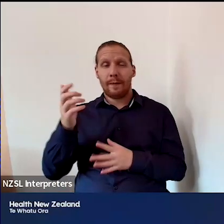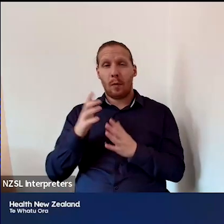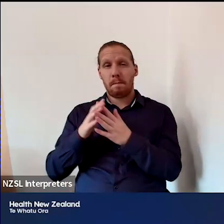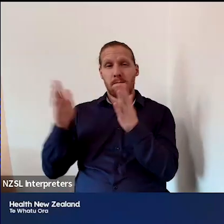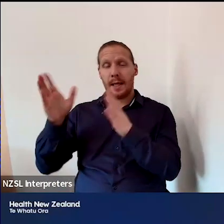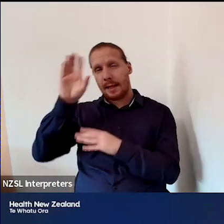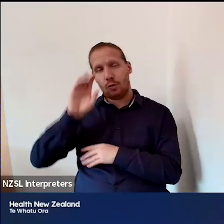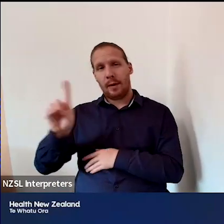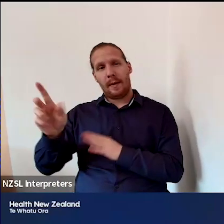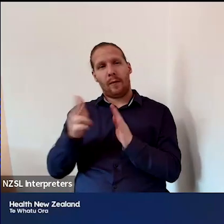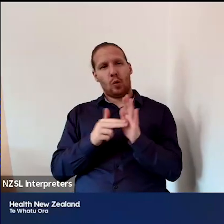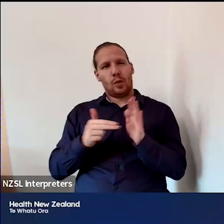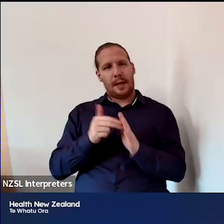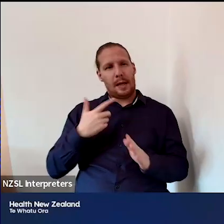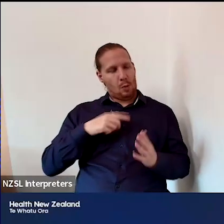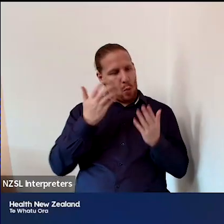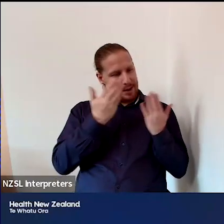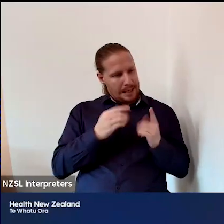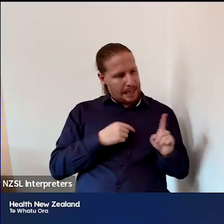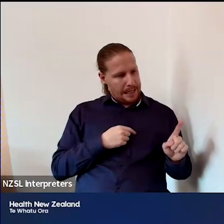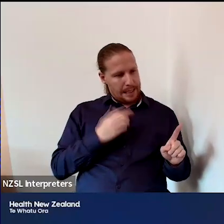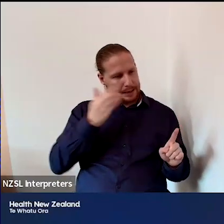And complementary rather than trying to do the exact same thing.